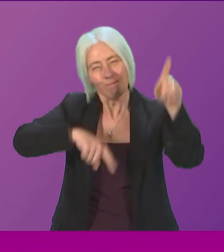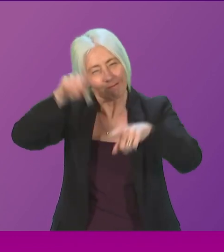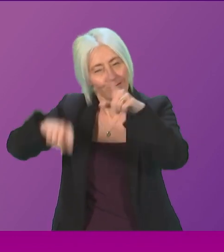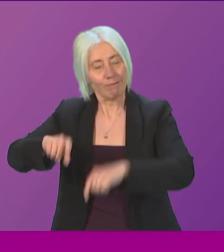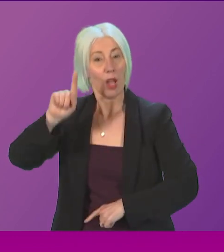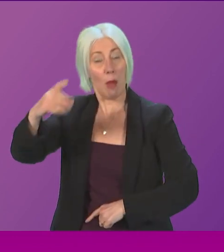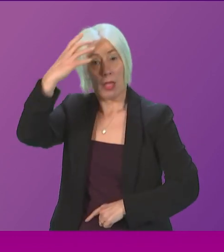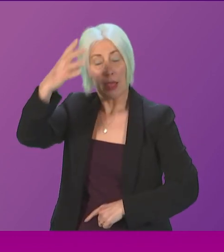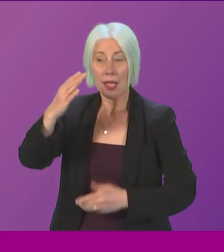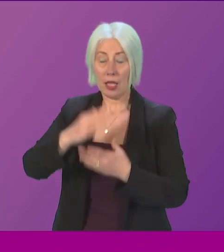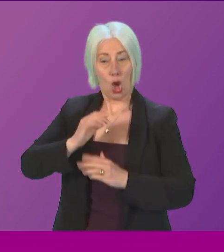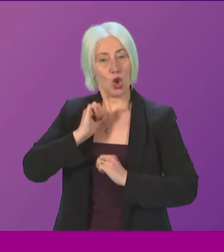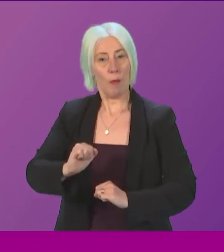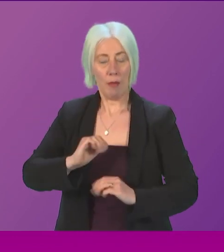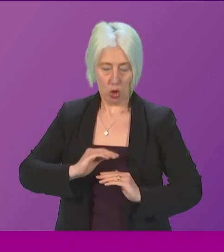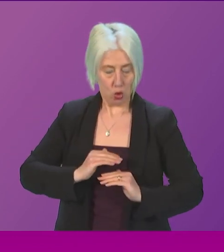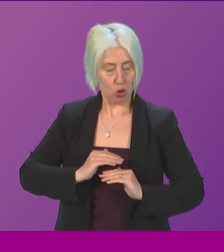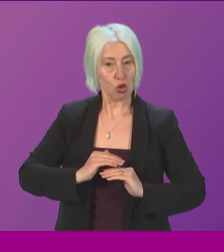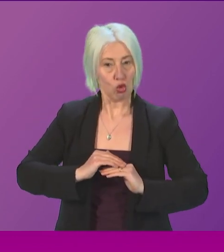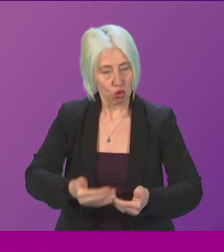to serve the people is one that we all share.